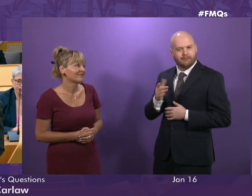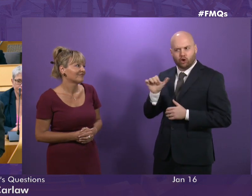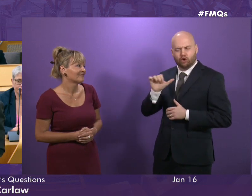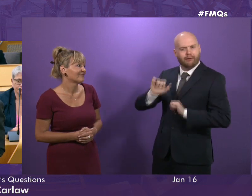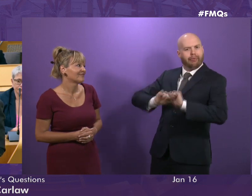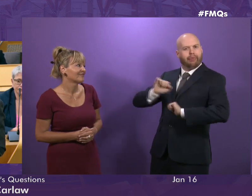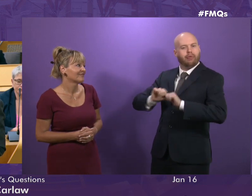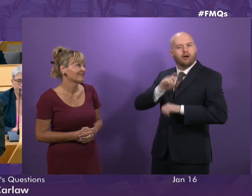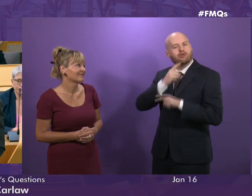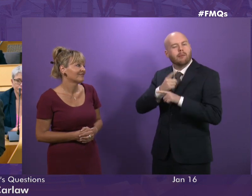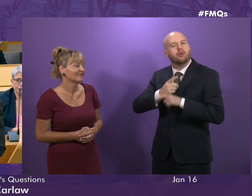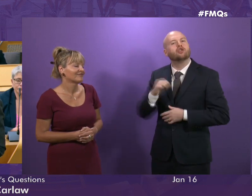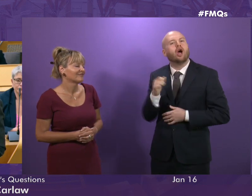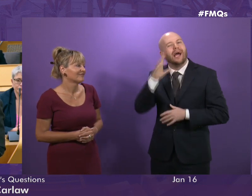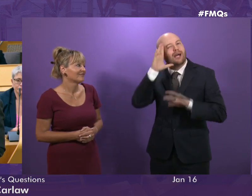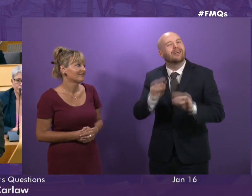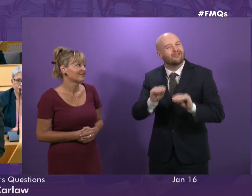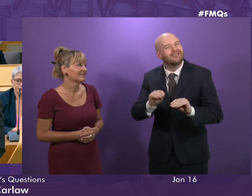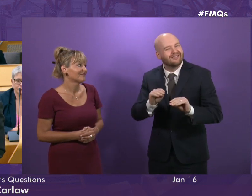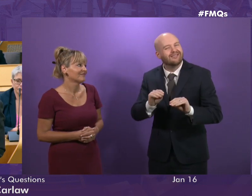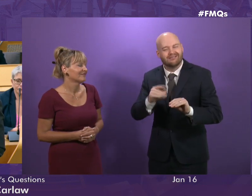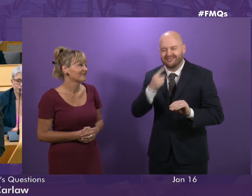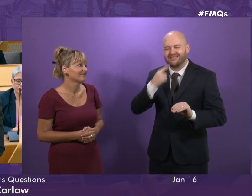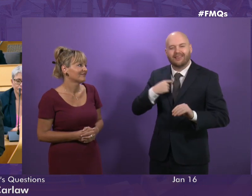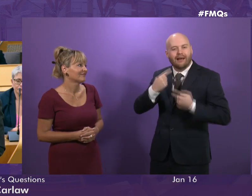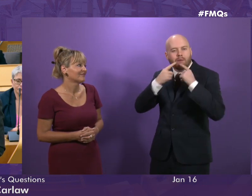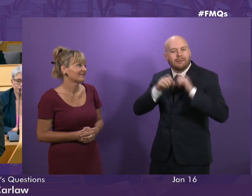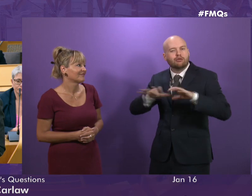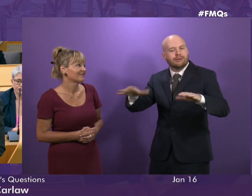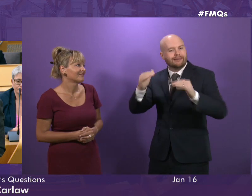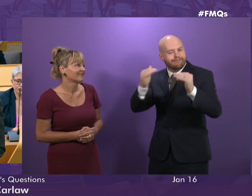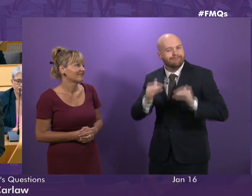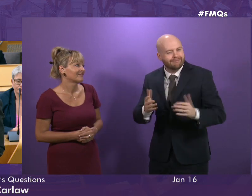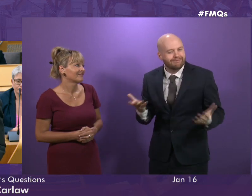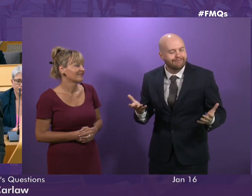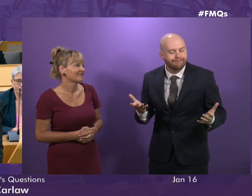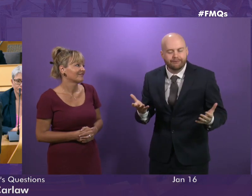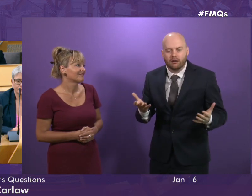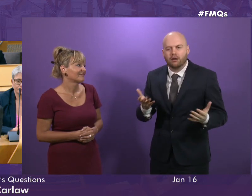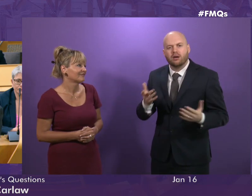to yesterday’s call from MSPs from across the chamber for a full inquiry into broad